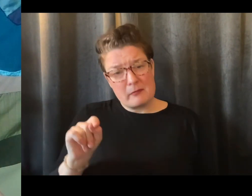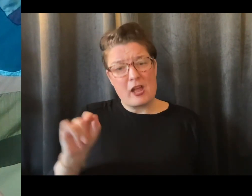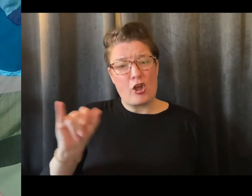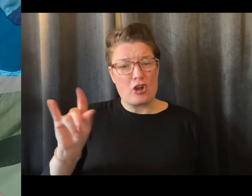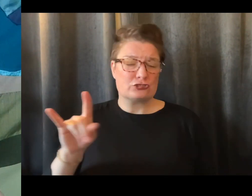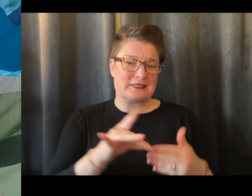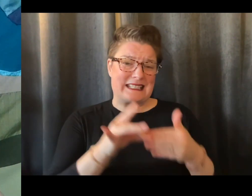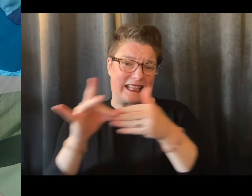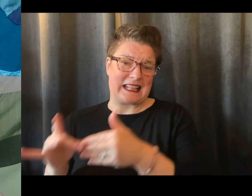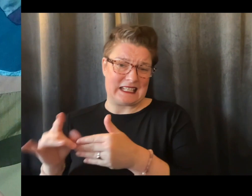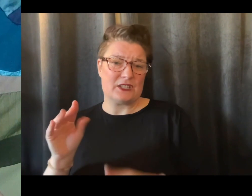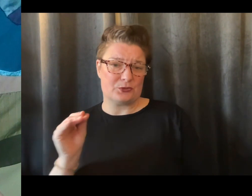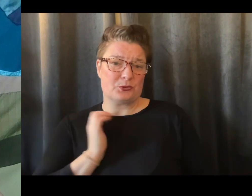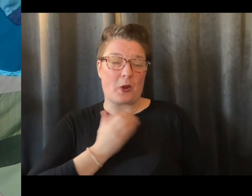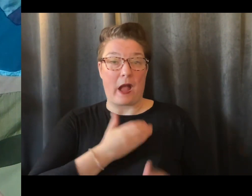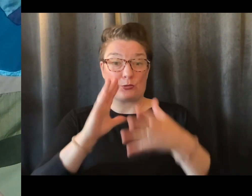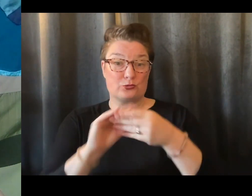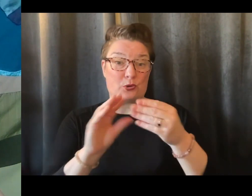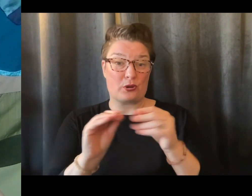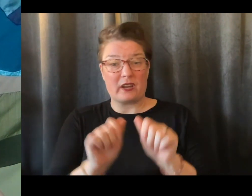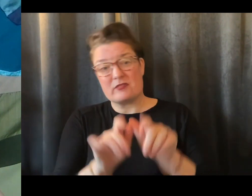Just feeling our blood moving through our veins.